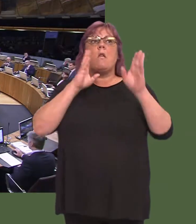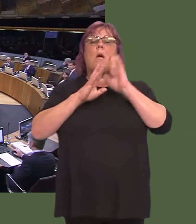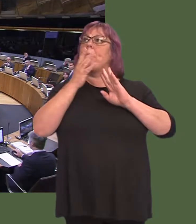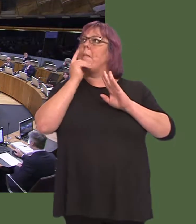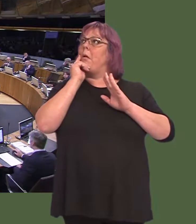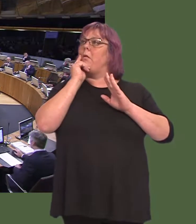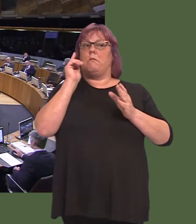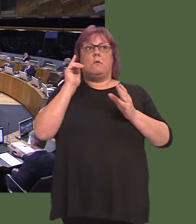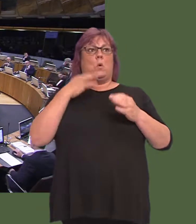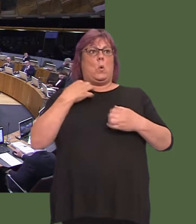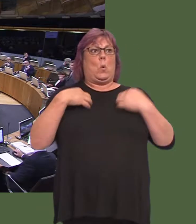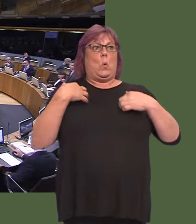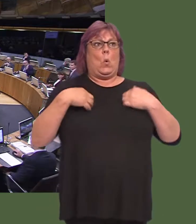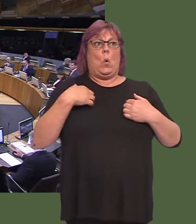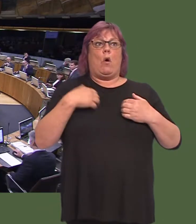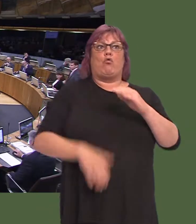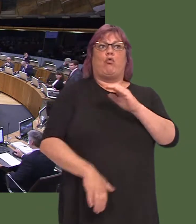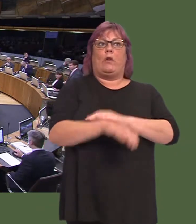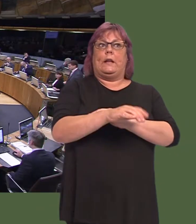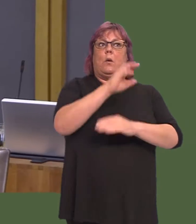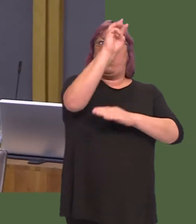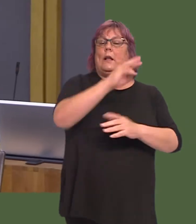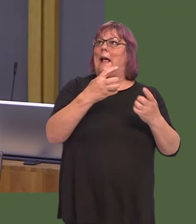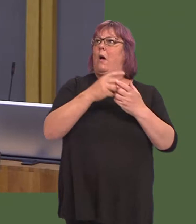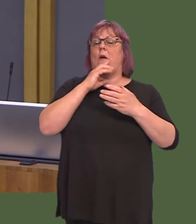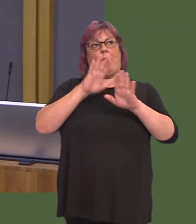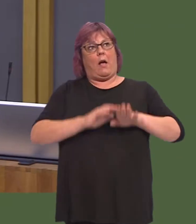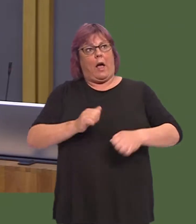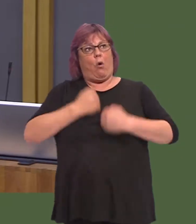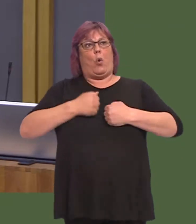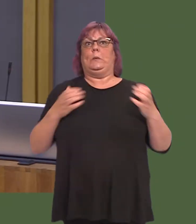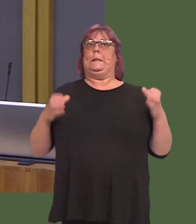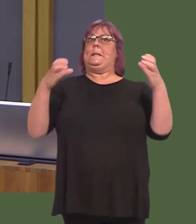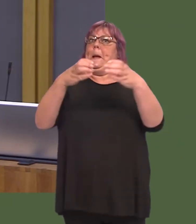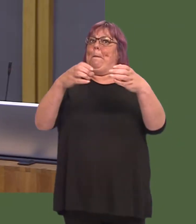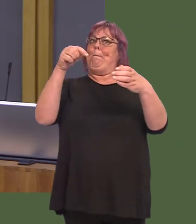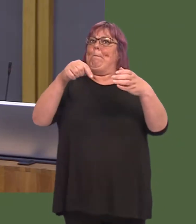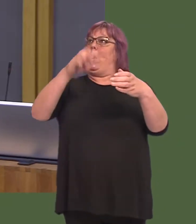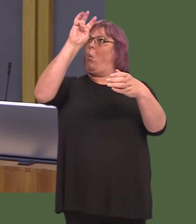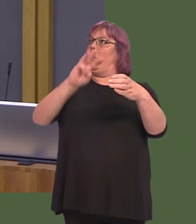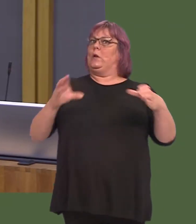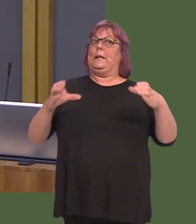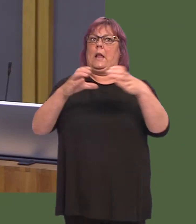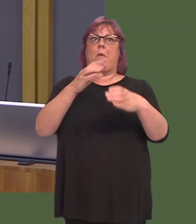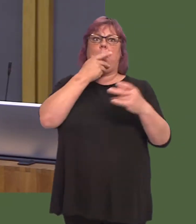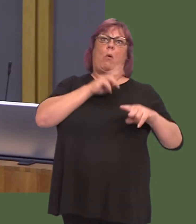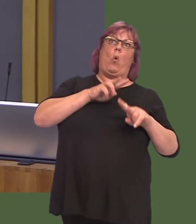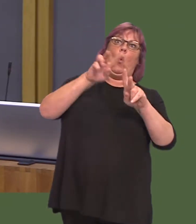in Wales would be to have a national cricket team that young people the length and breadth of the country could aspire to and find role models in.